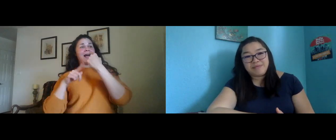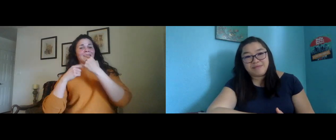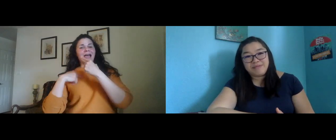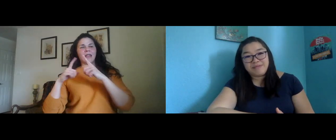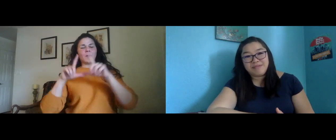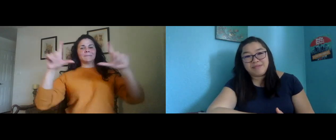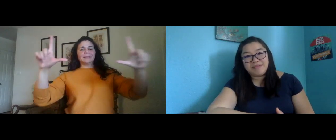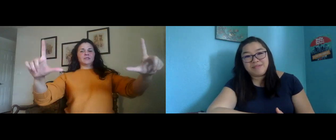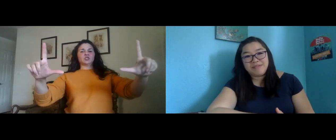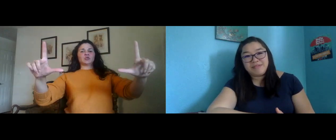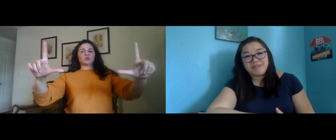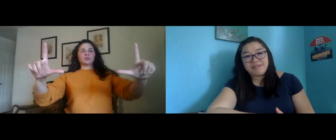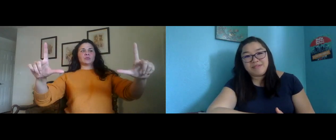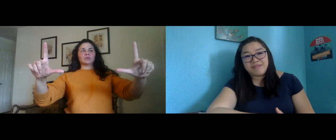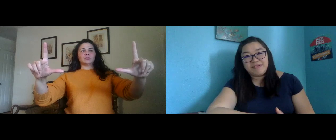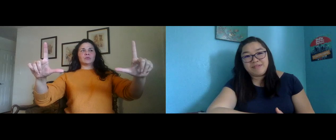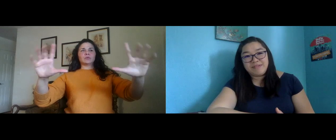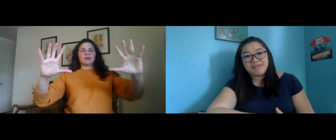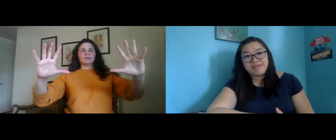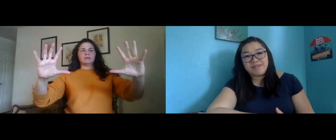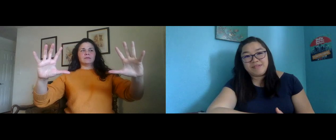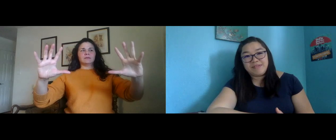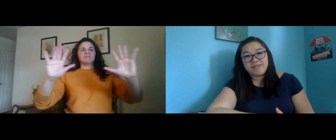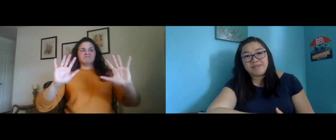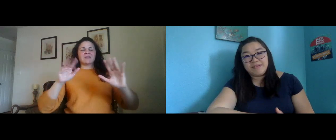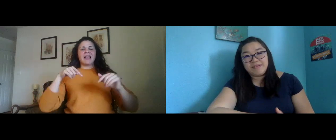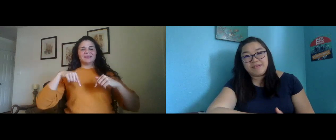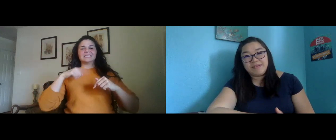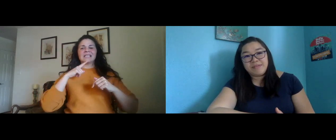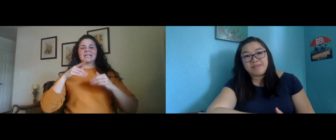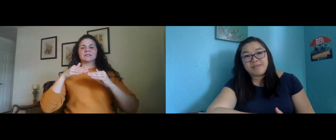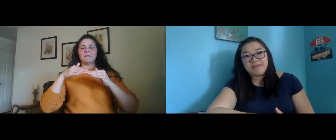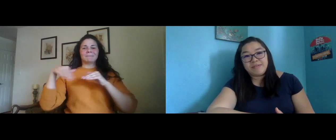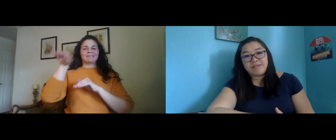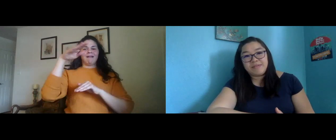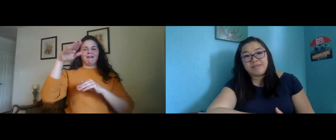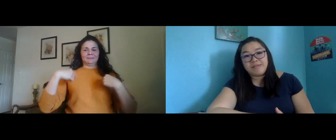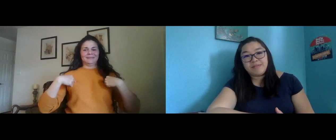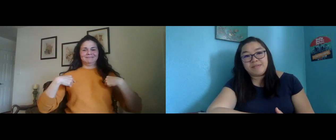keep in mind of the bigger picture; this is beyond me.